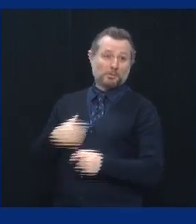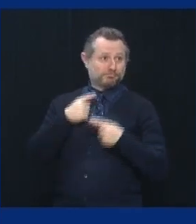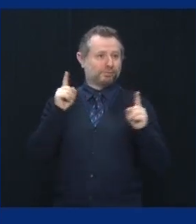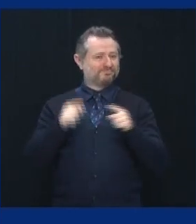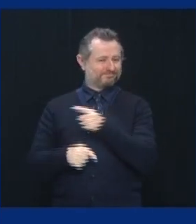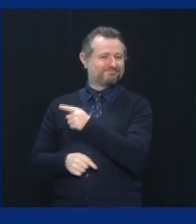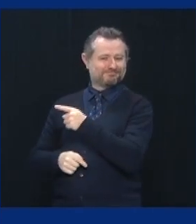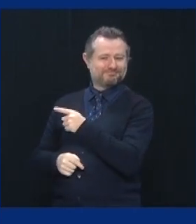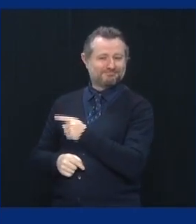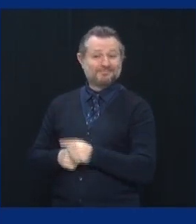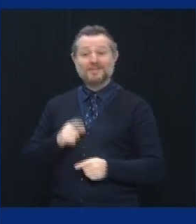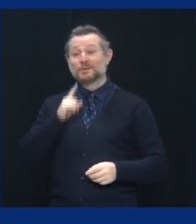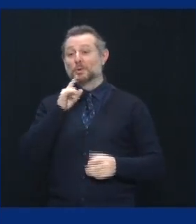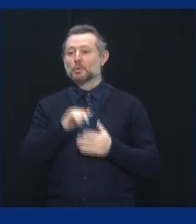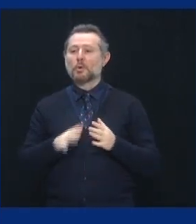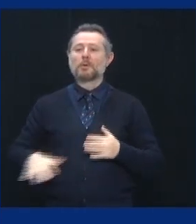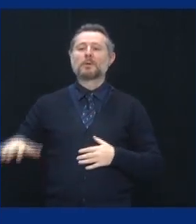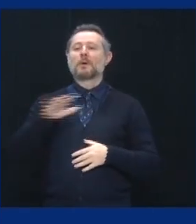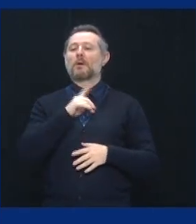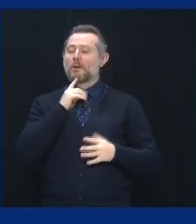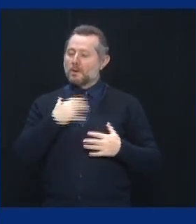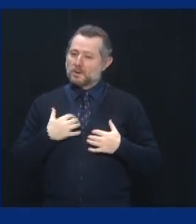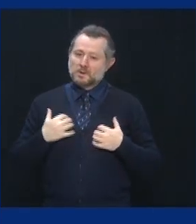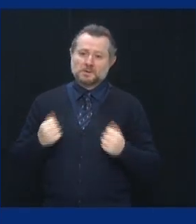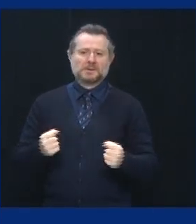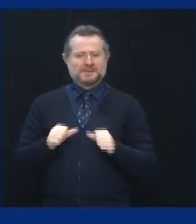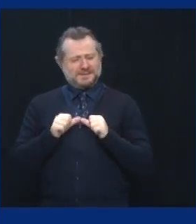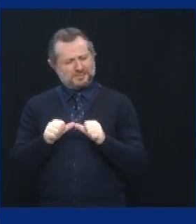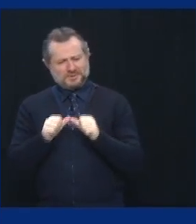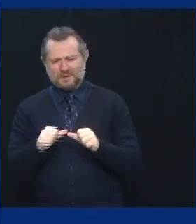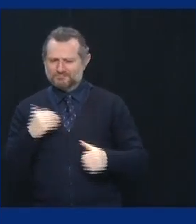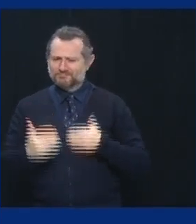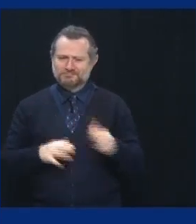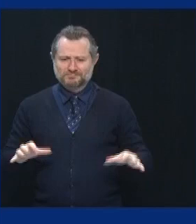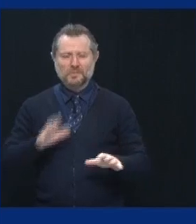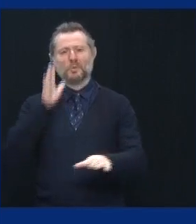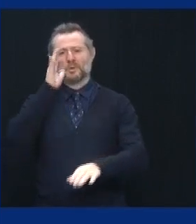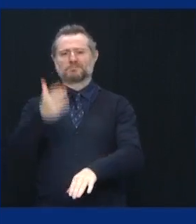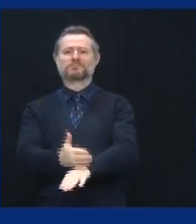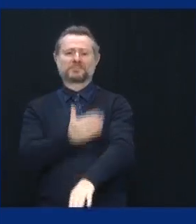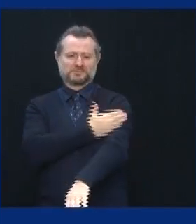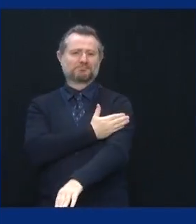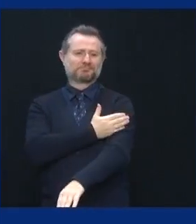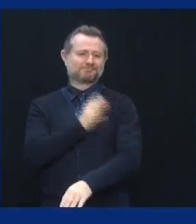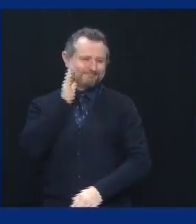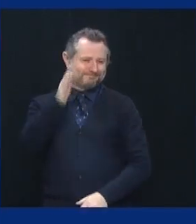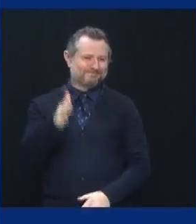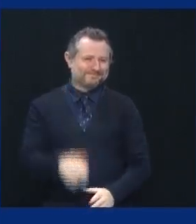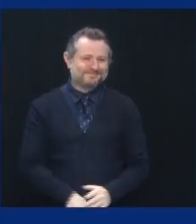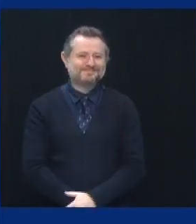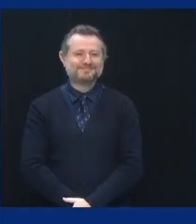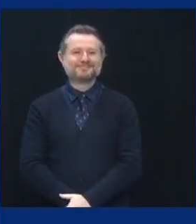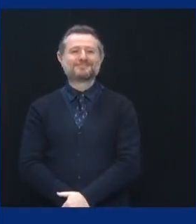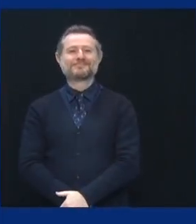HAVE DONE IT IS BECAUSE OF GOVERNOR CUOMO'S LEADERSHIP AND THE RESILIENCE OF EVERY SINGLE NEW YORKER. KEEP IT UP.